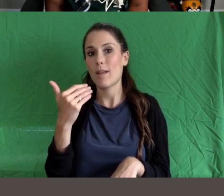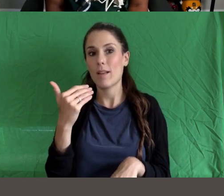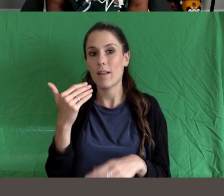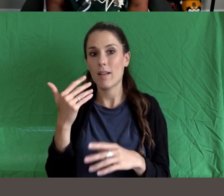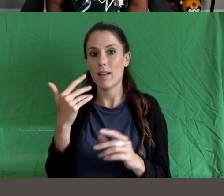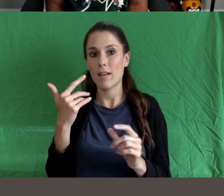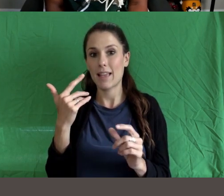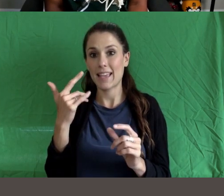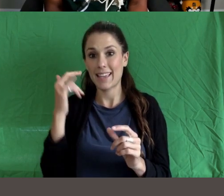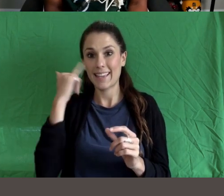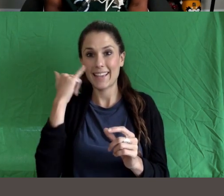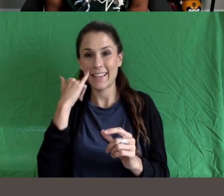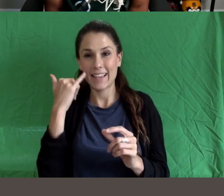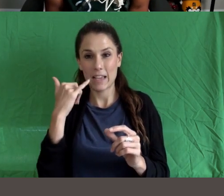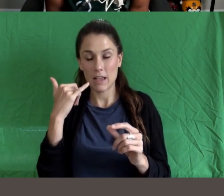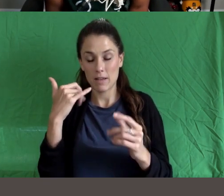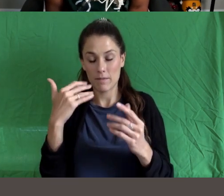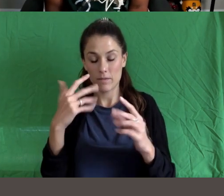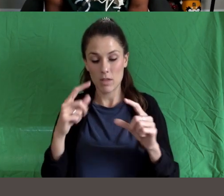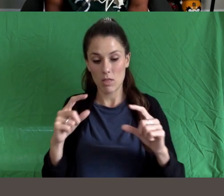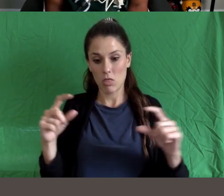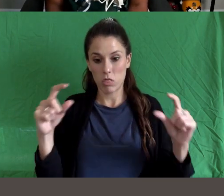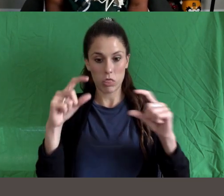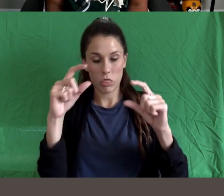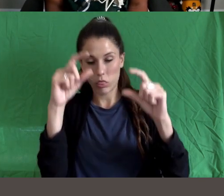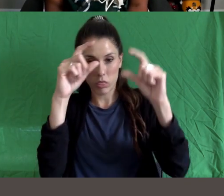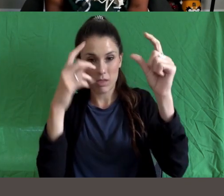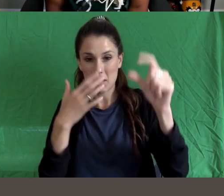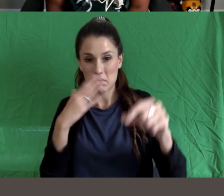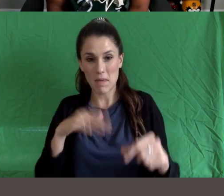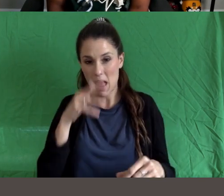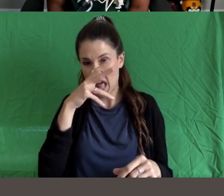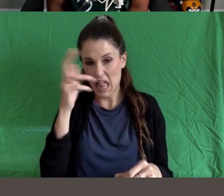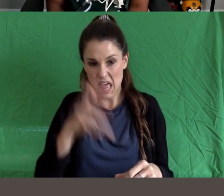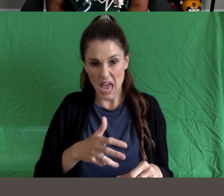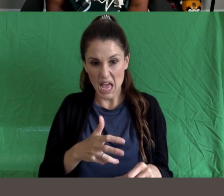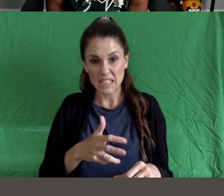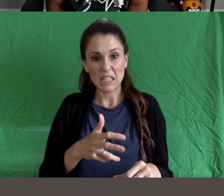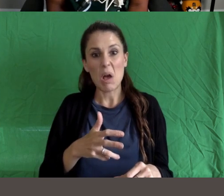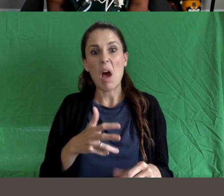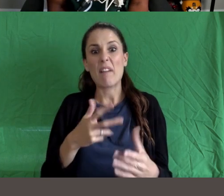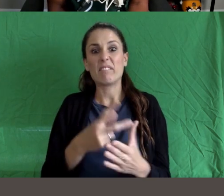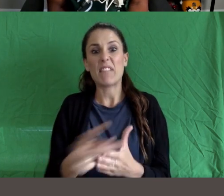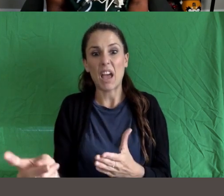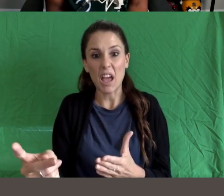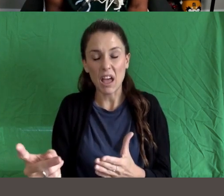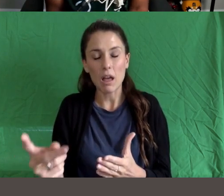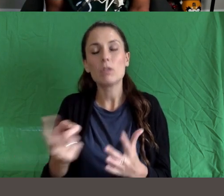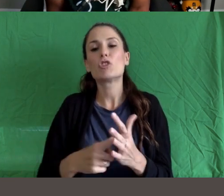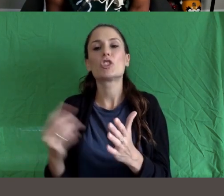even when things are going bad for you, you just start the game over and you just try again.